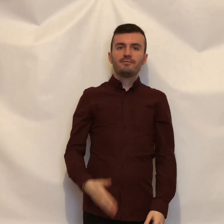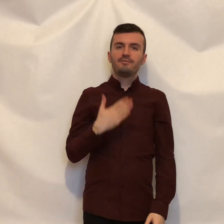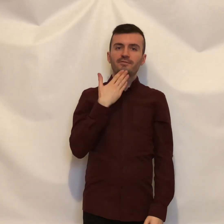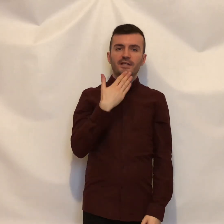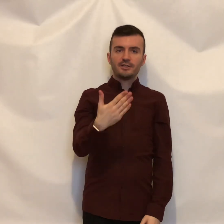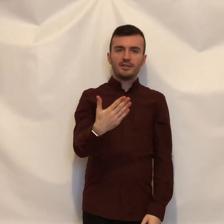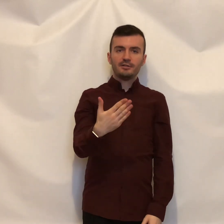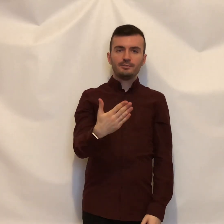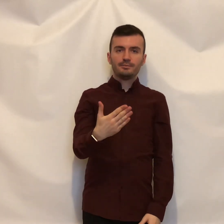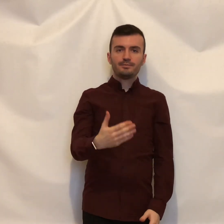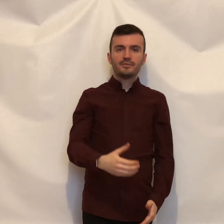thank you.